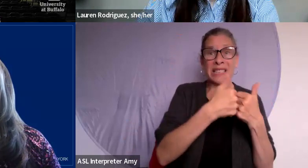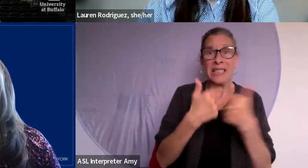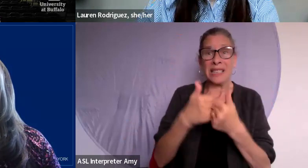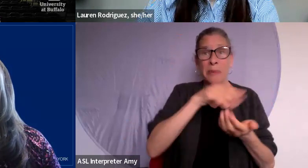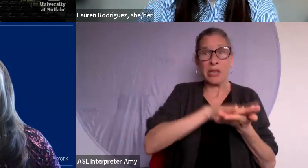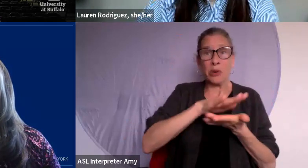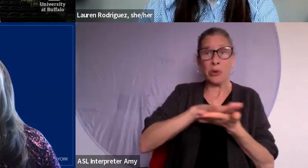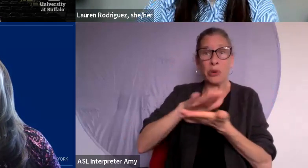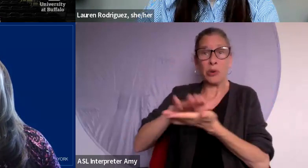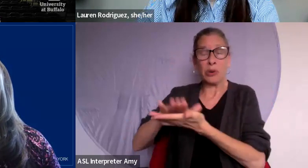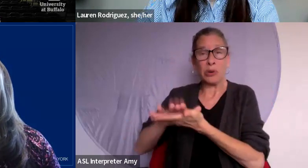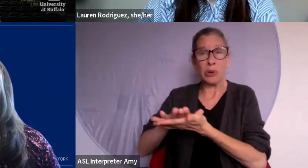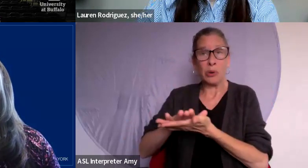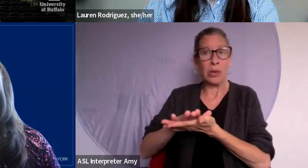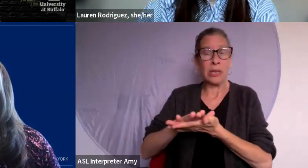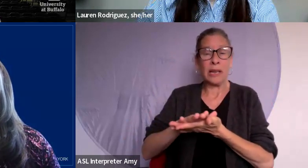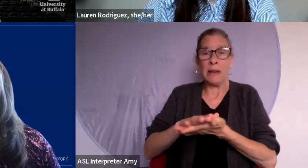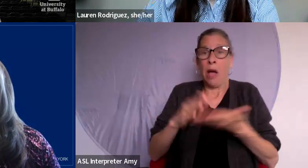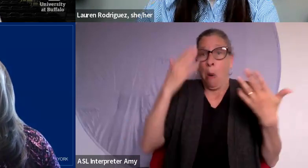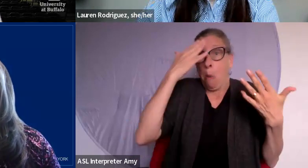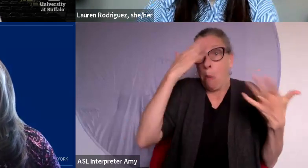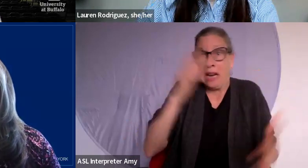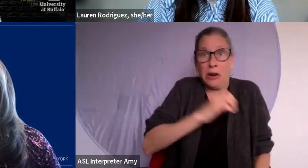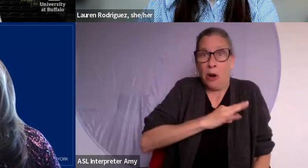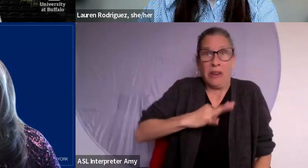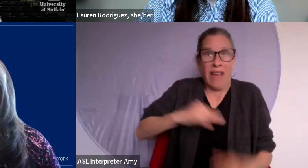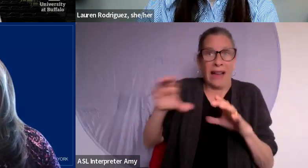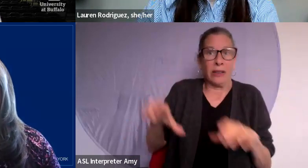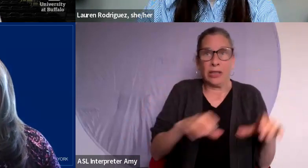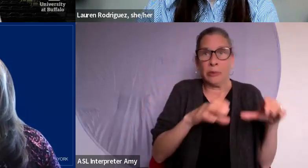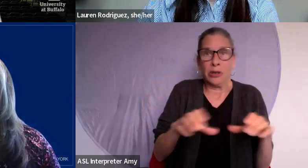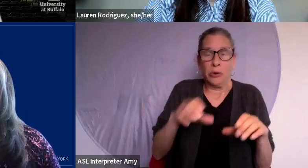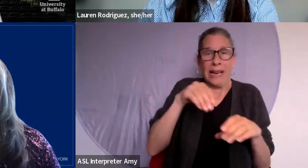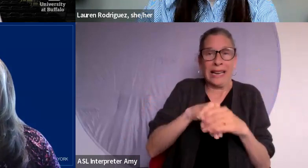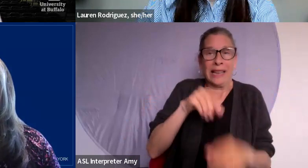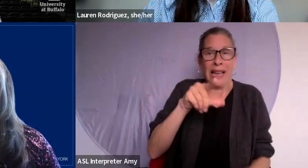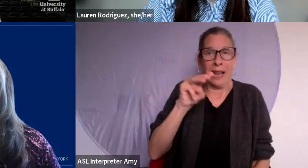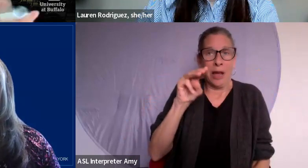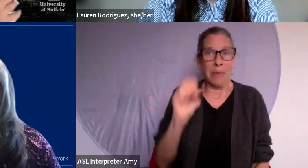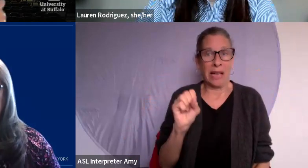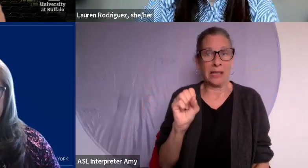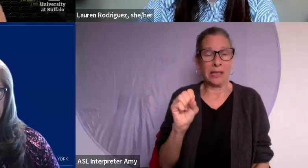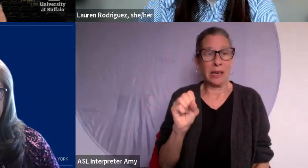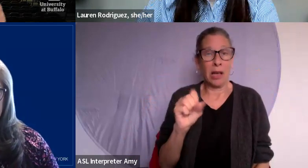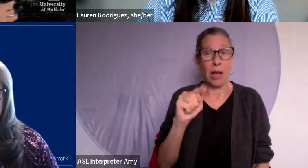have a good handle on what faculty were actually doing within the LMS. Many of these tools that I mentioned, were